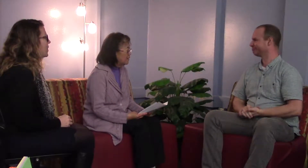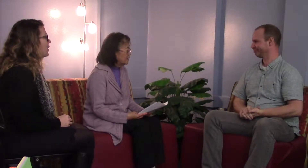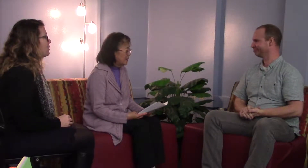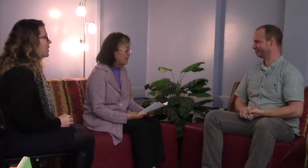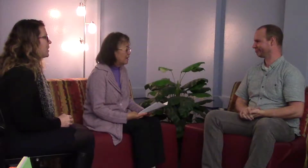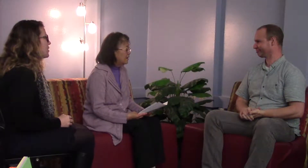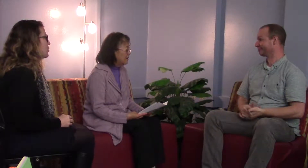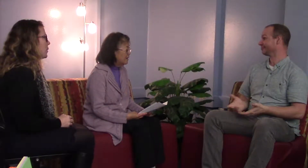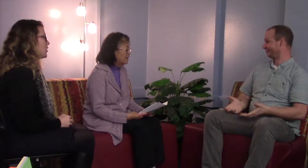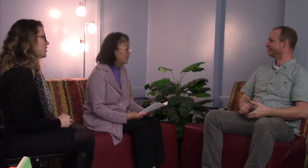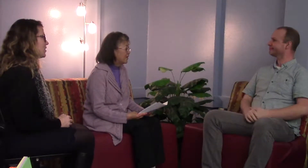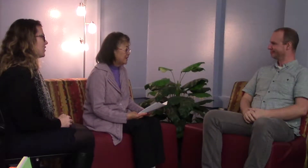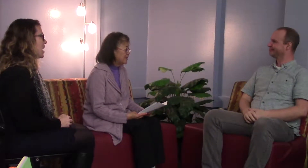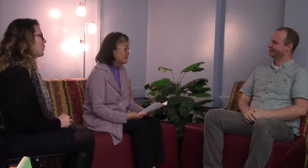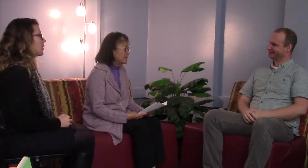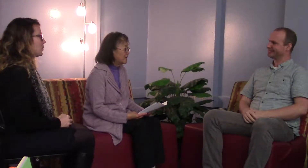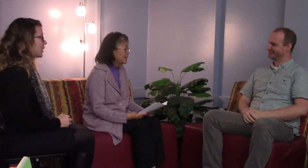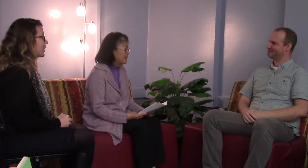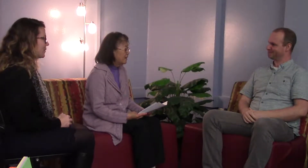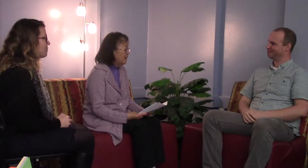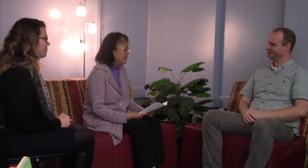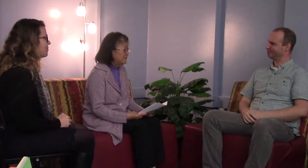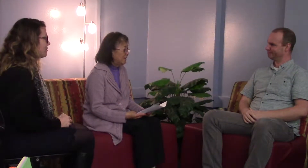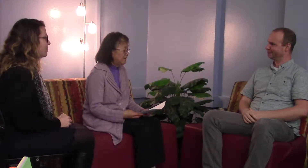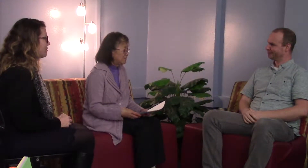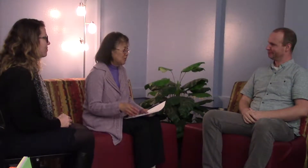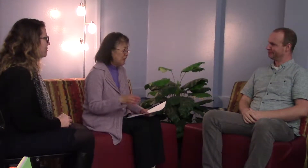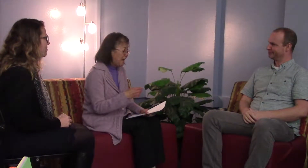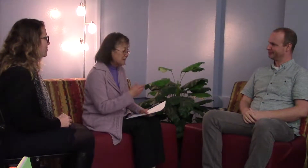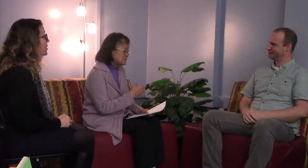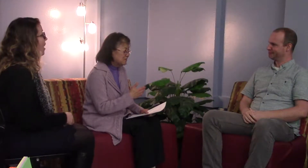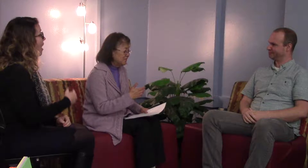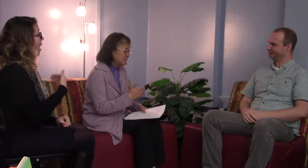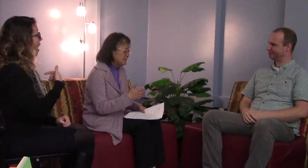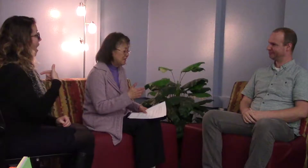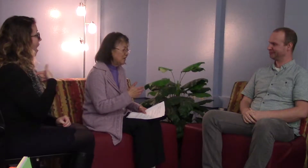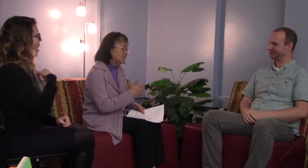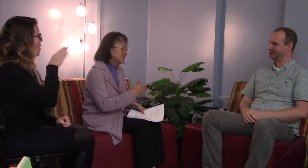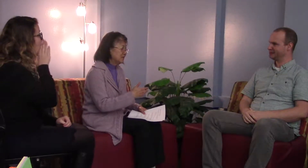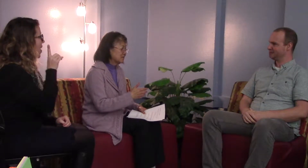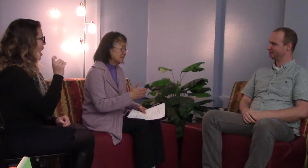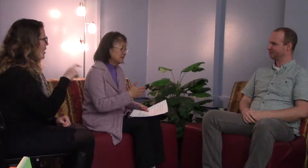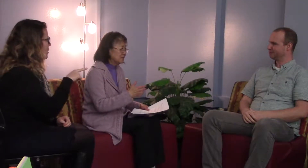There are varying situations in how it could work. Tu: I'm going to ask you if you can help explain